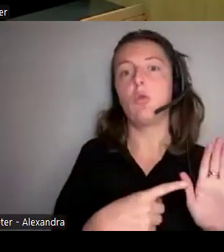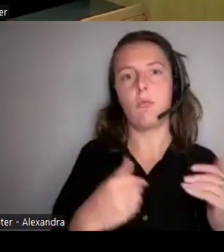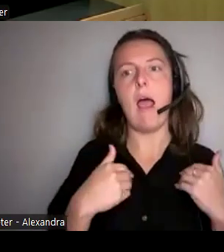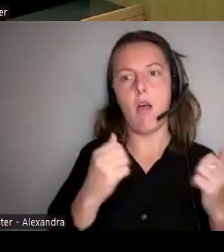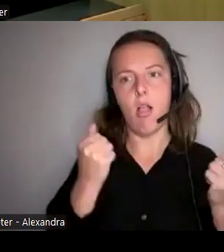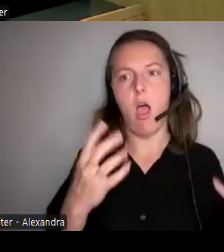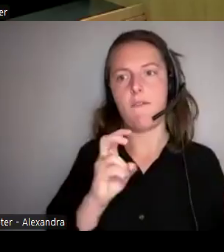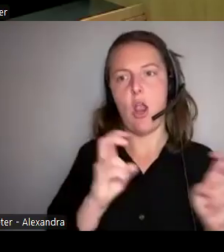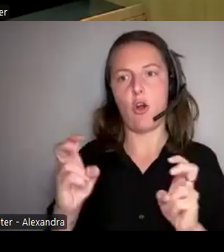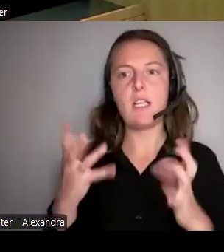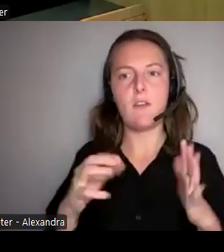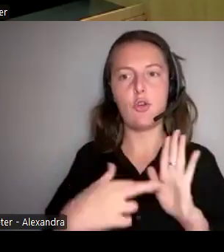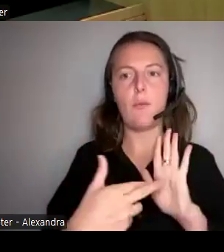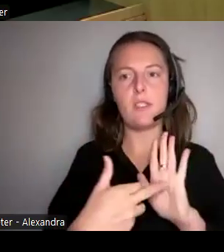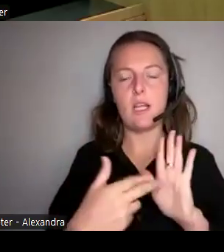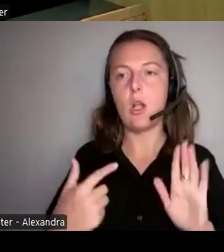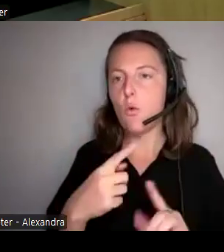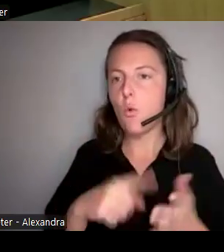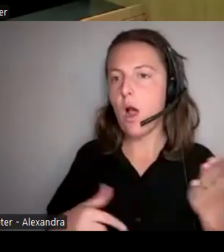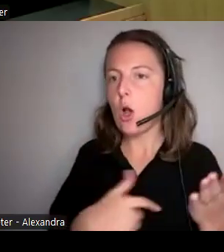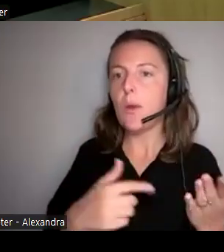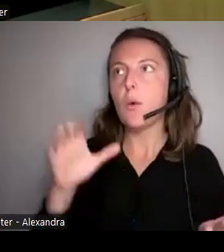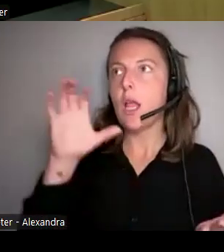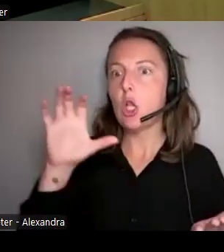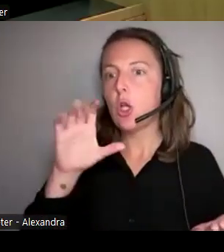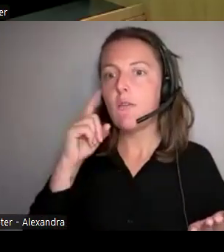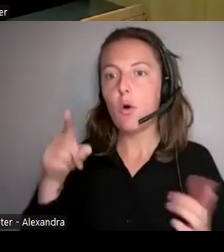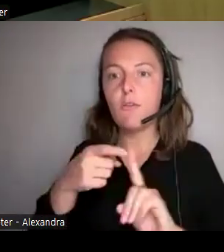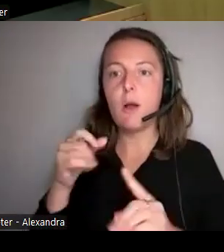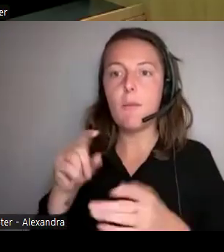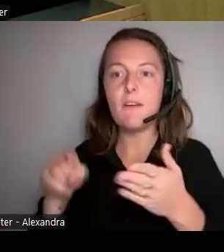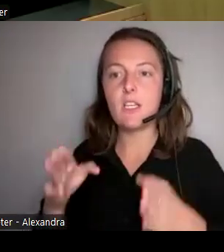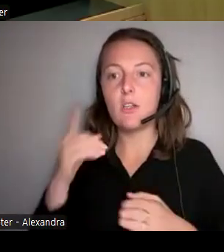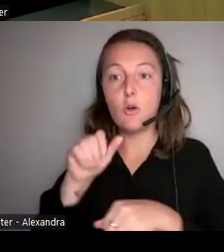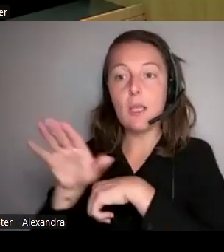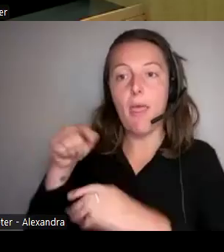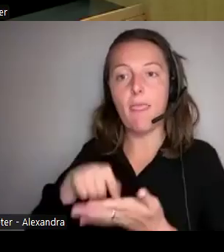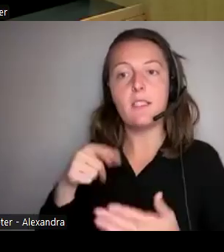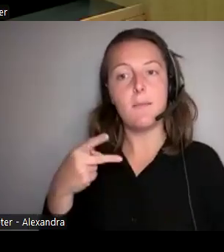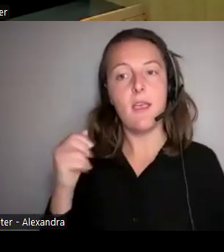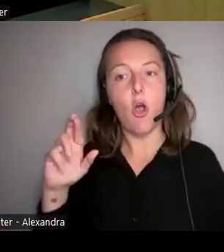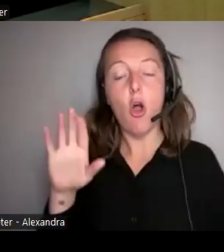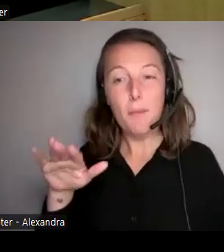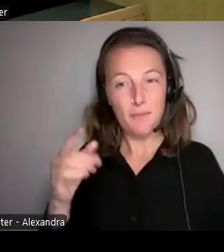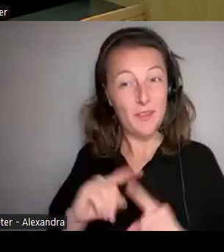we were looking for from investigators to submit to this um P. The only difference is is that we